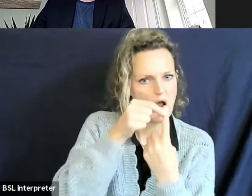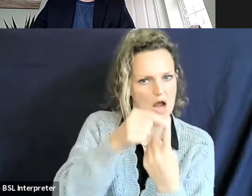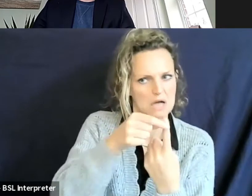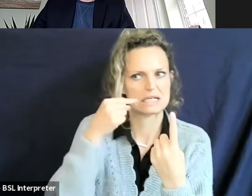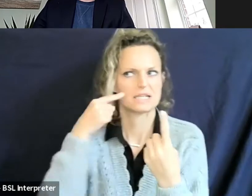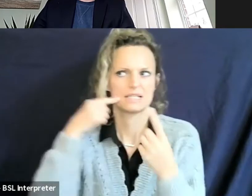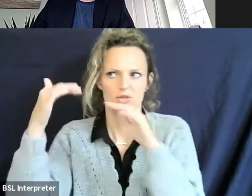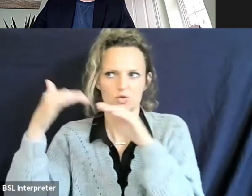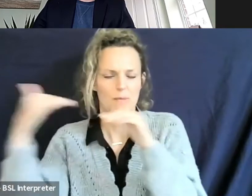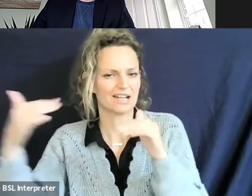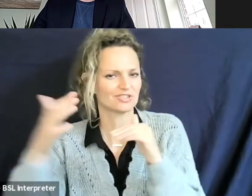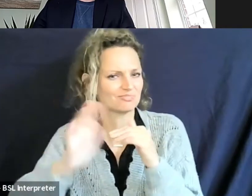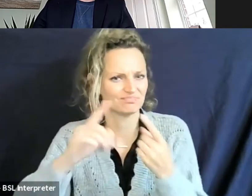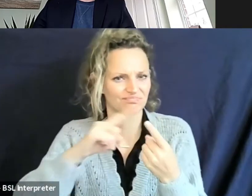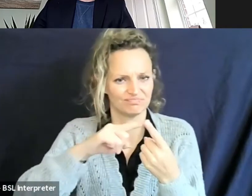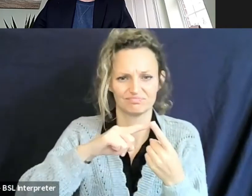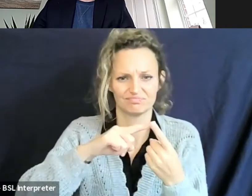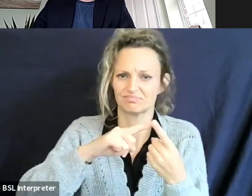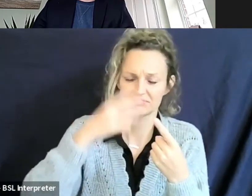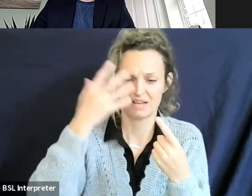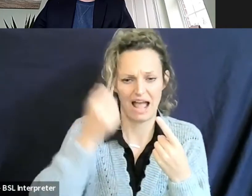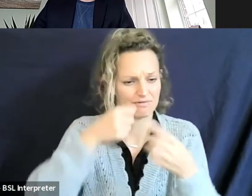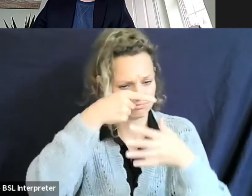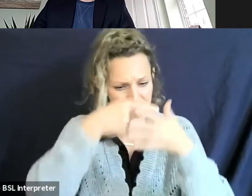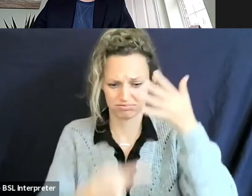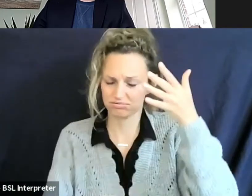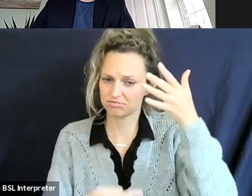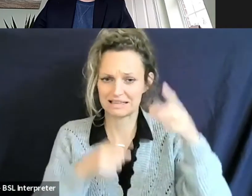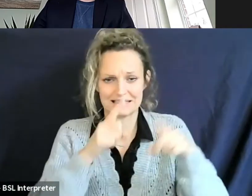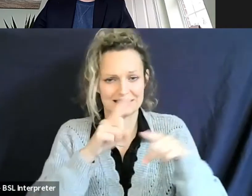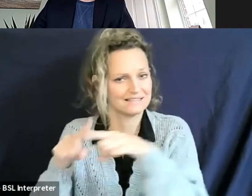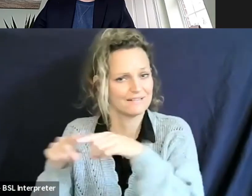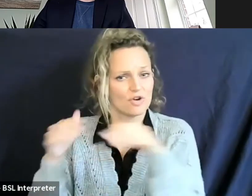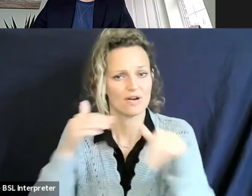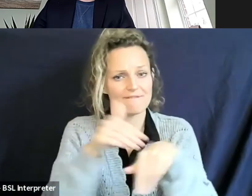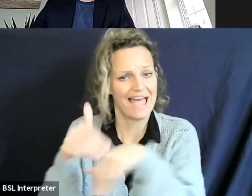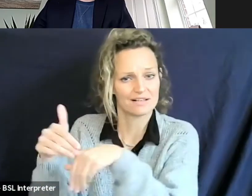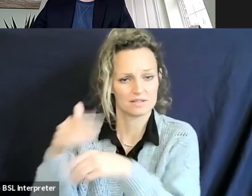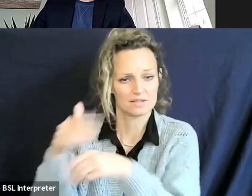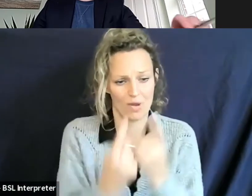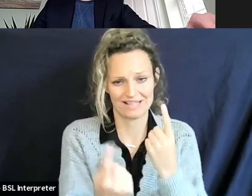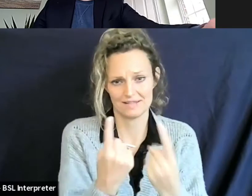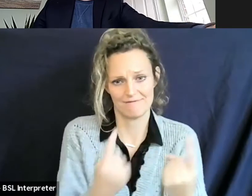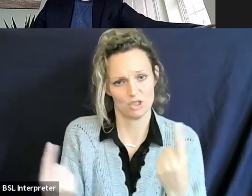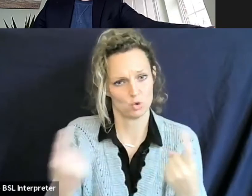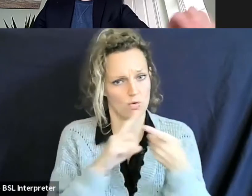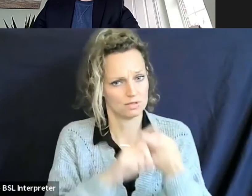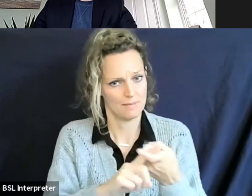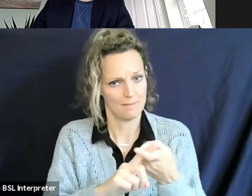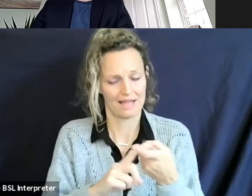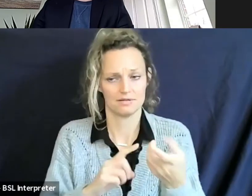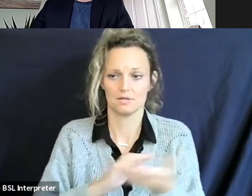ways as well. I could say to my manager, I've got fibromyalgia but that effects different individuals in different